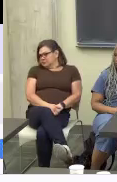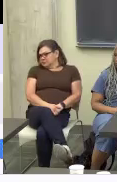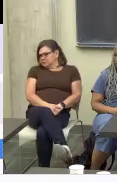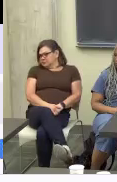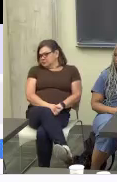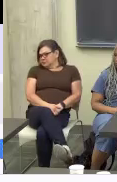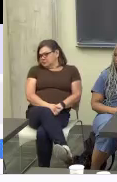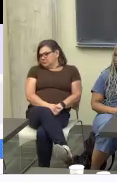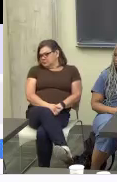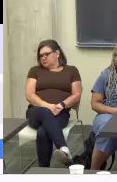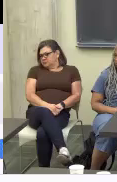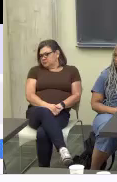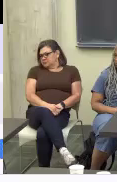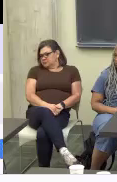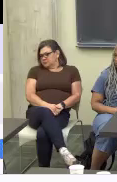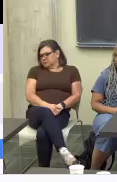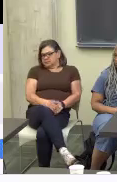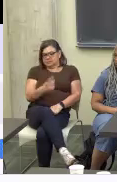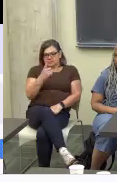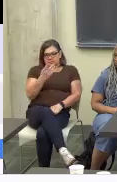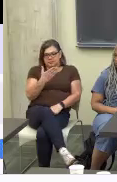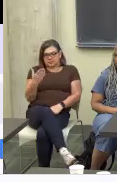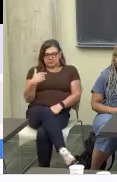One of the things that we haven't really talked about here and